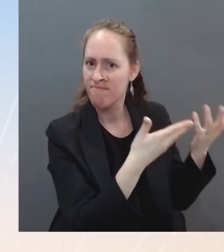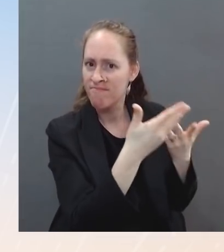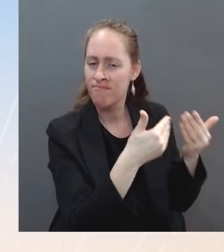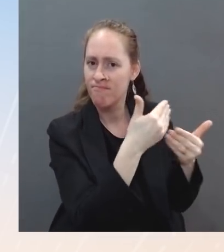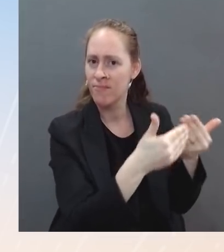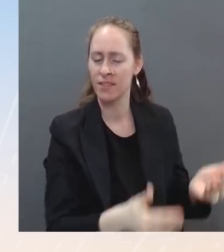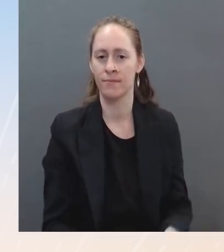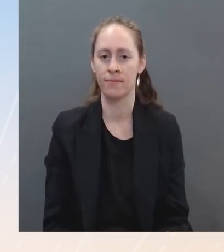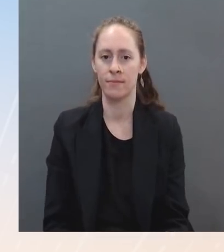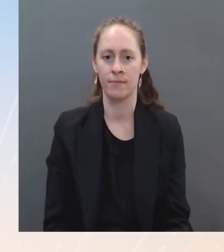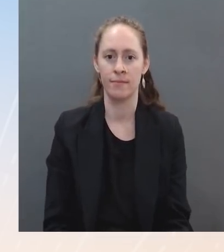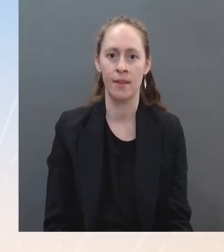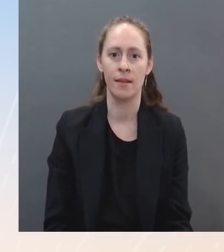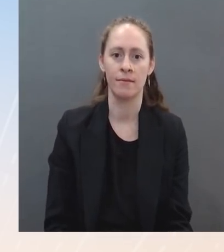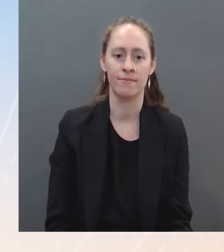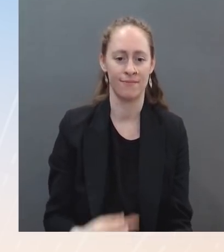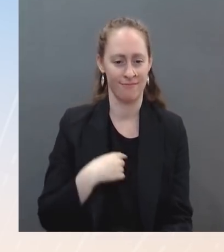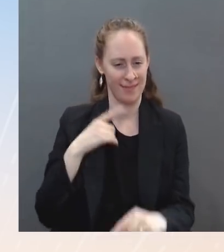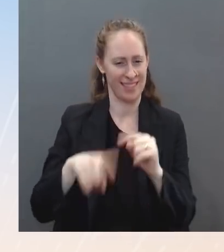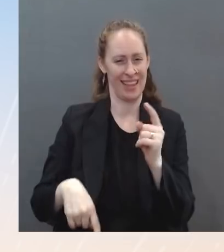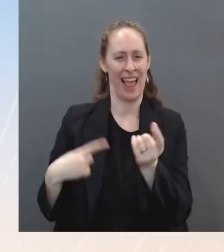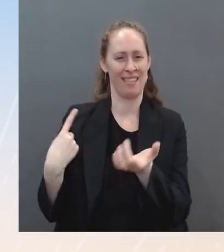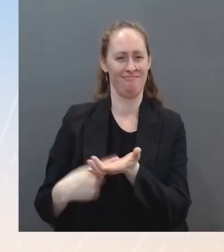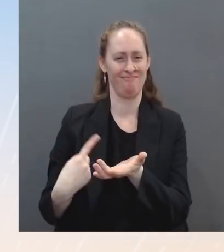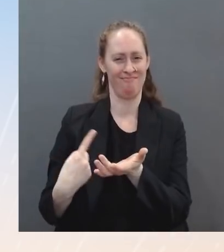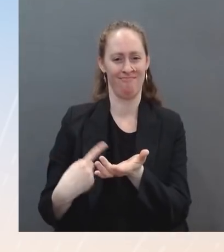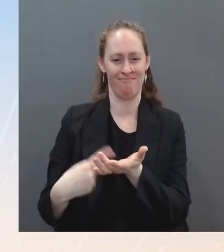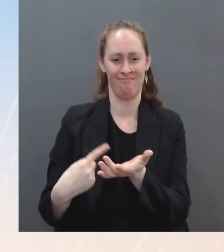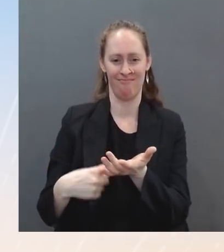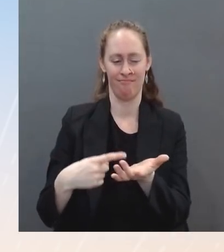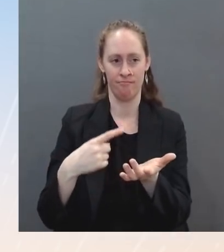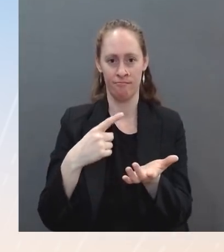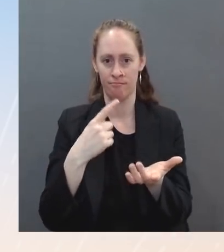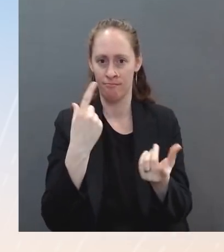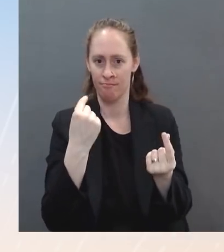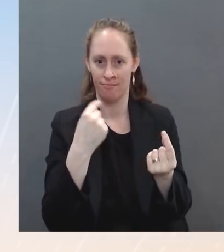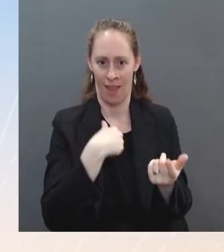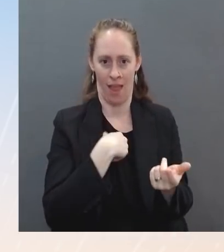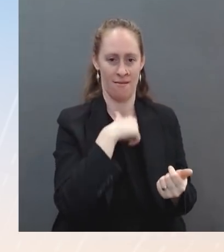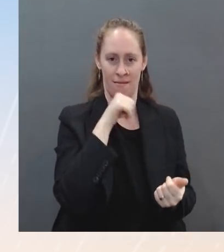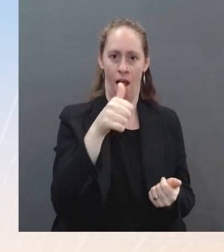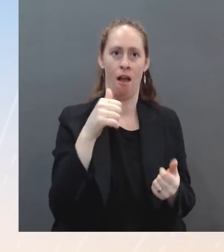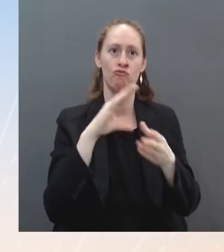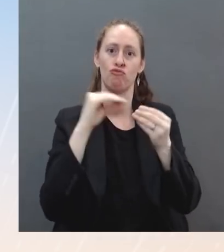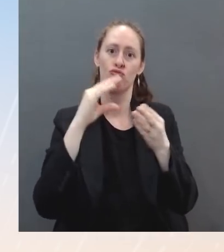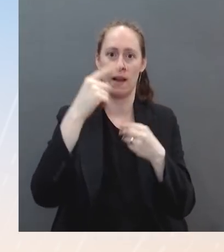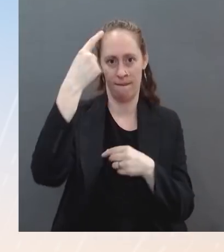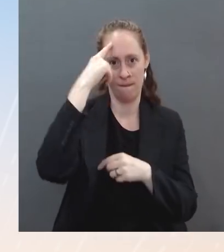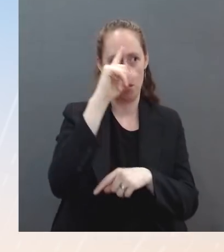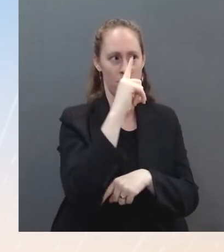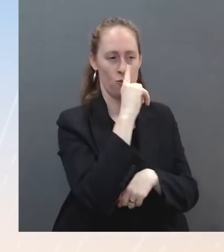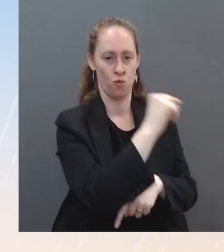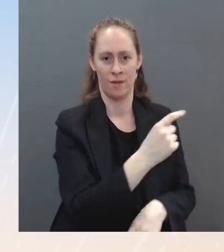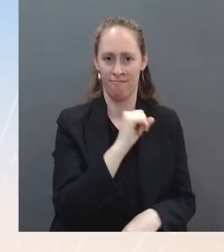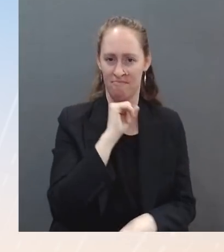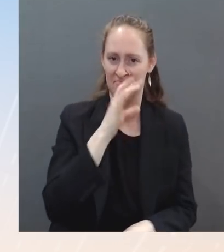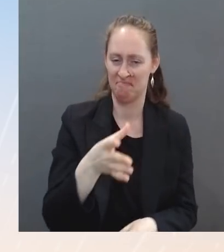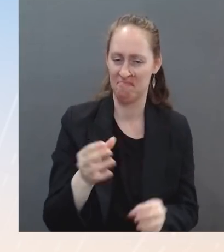I'm not a spokesperson for the Kremlin. What I can say, though, is that we've made every effort to be transparent.